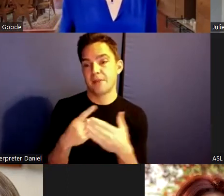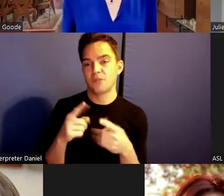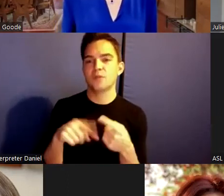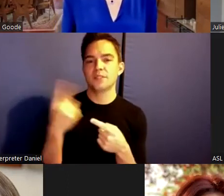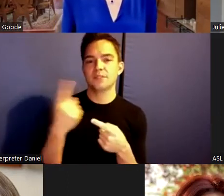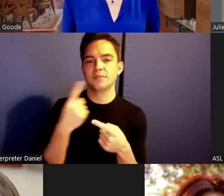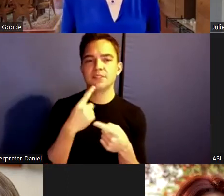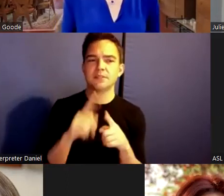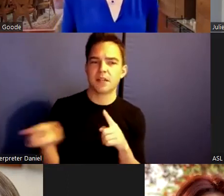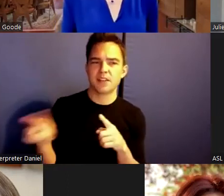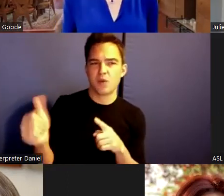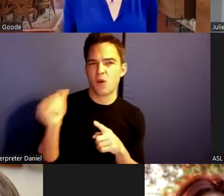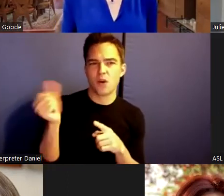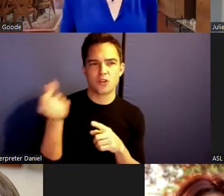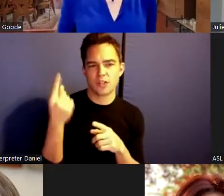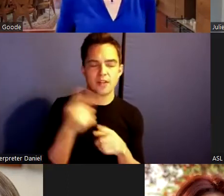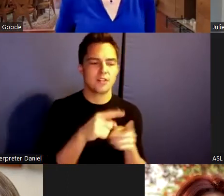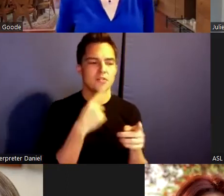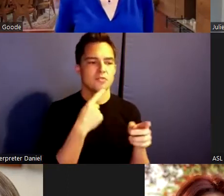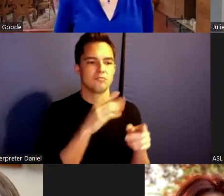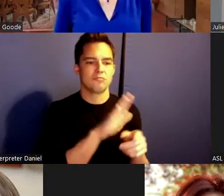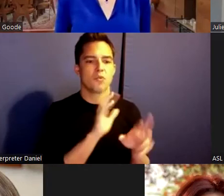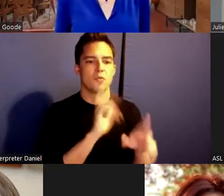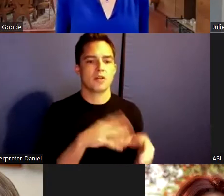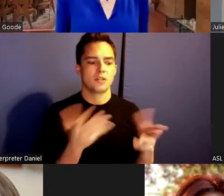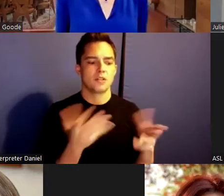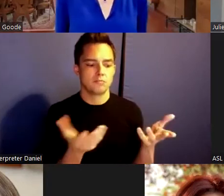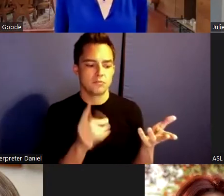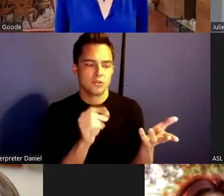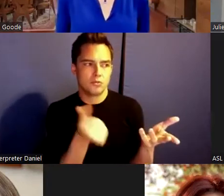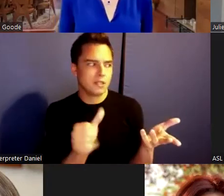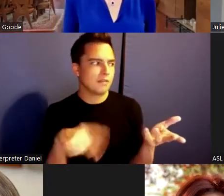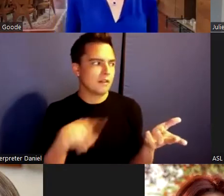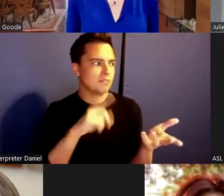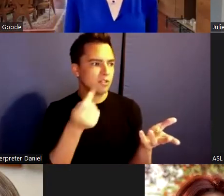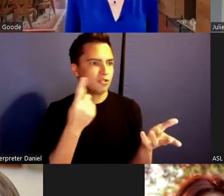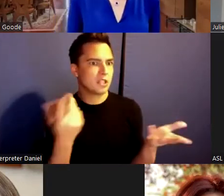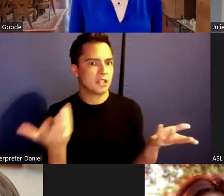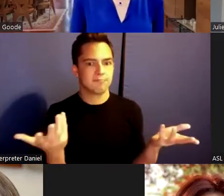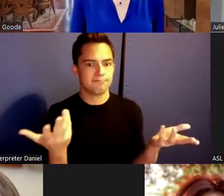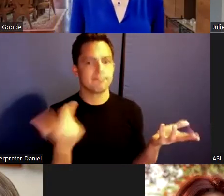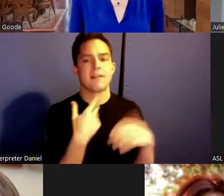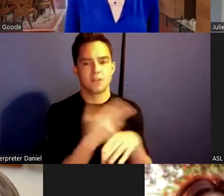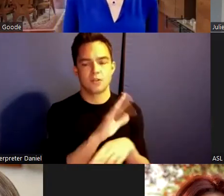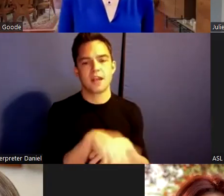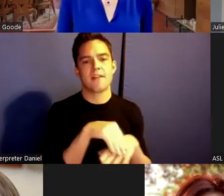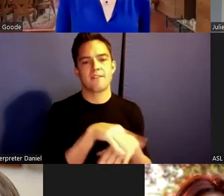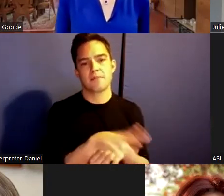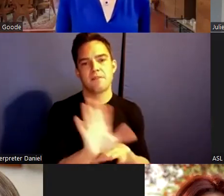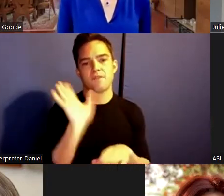but they won't understand and your response being to any of us understand I have used that advice over and over and over